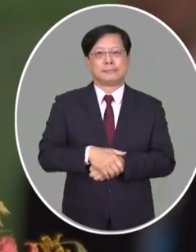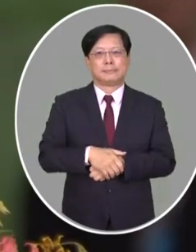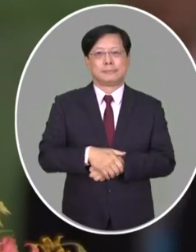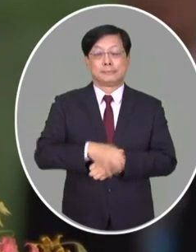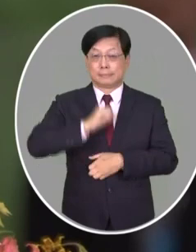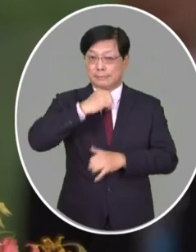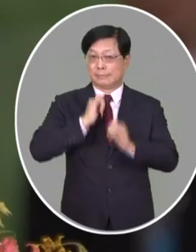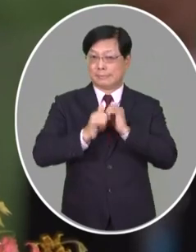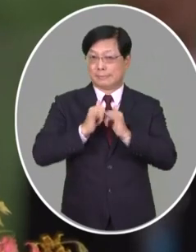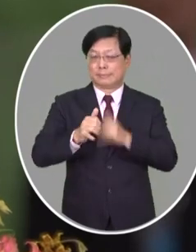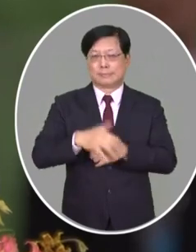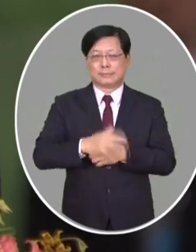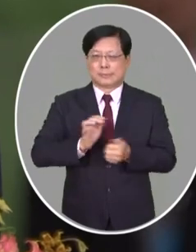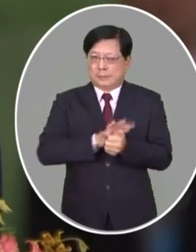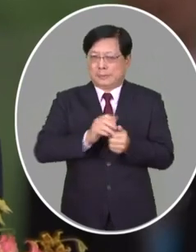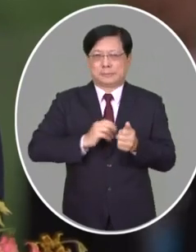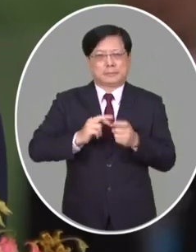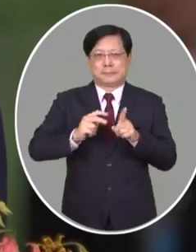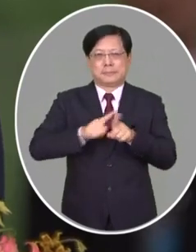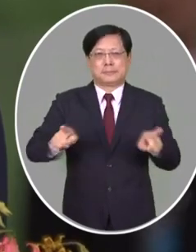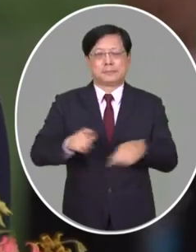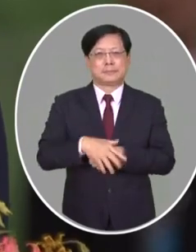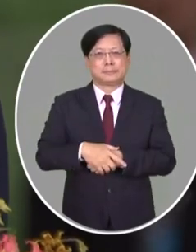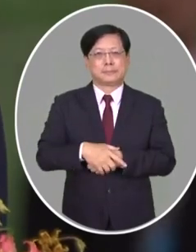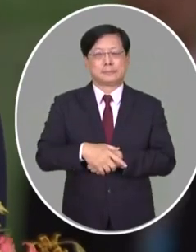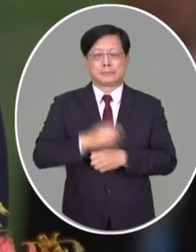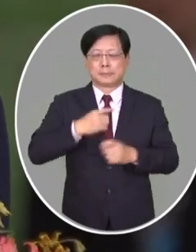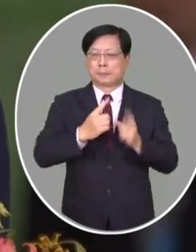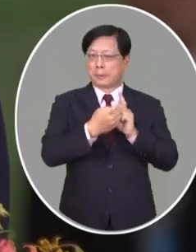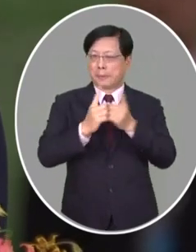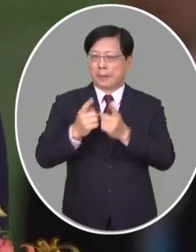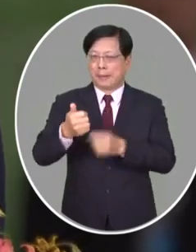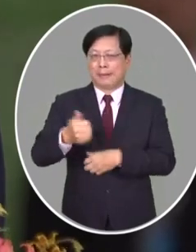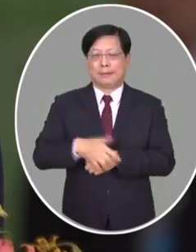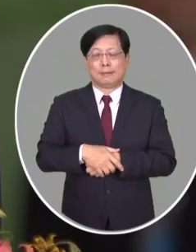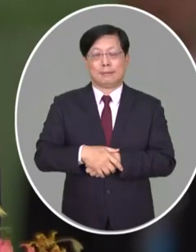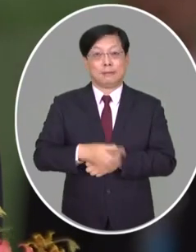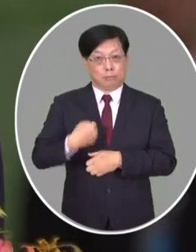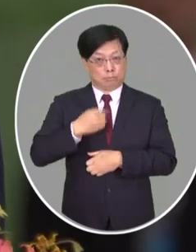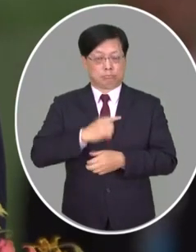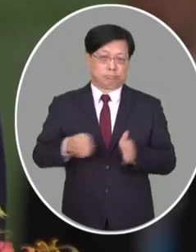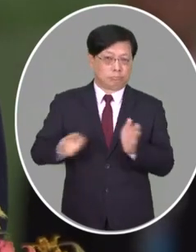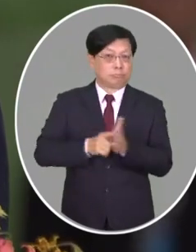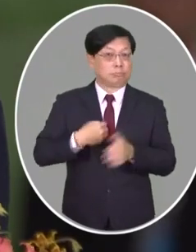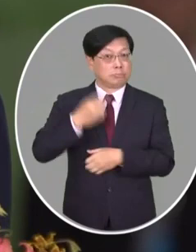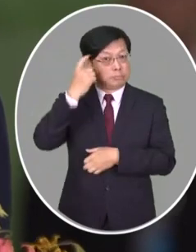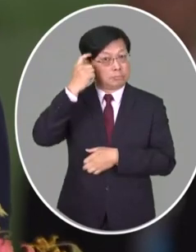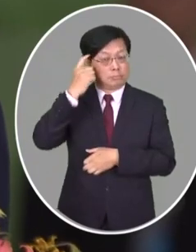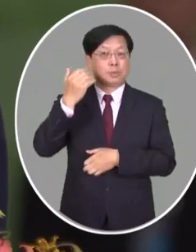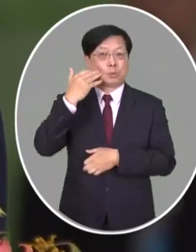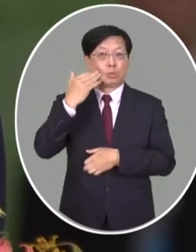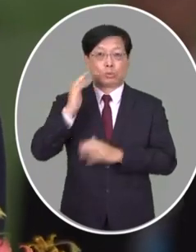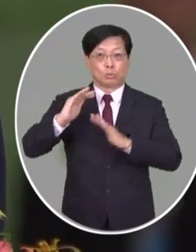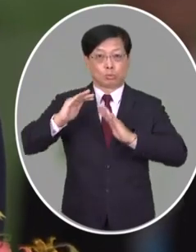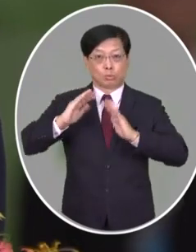I have always believed that the people of Taiwan love peace and are kind-hearted. If national leaders